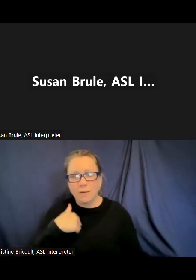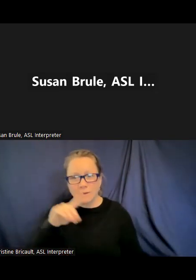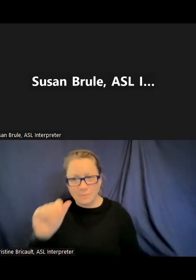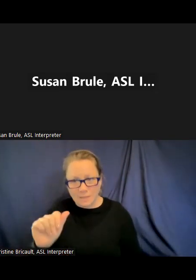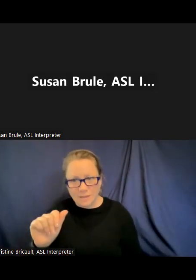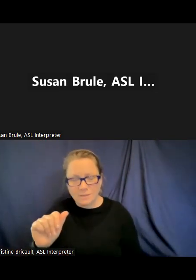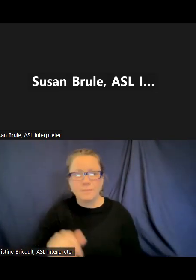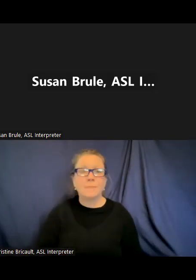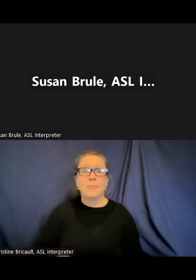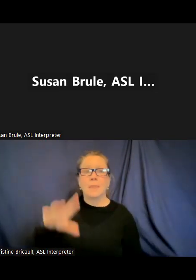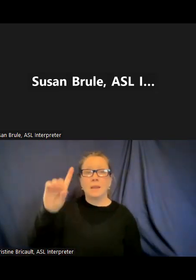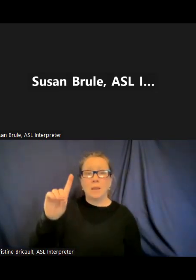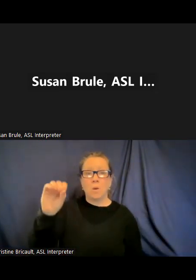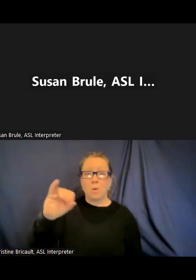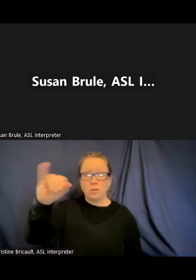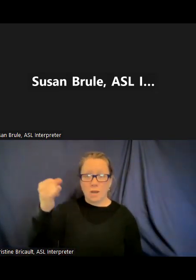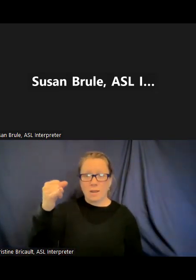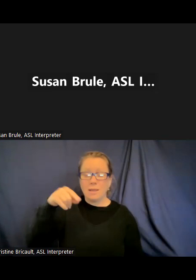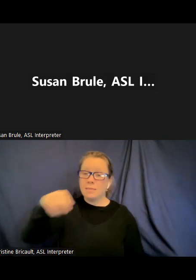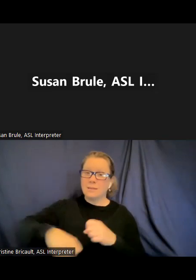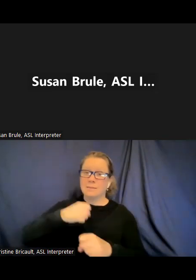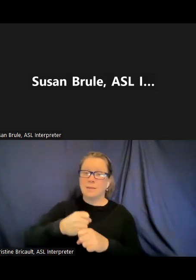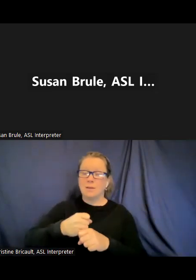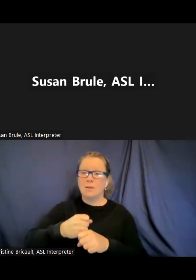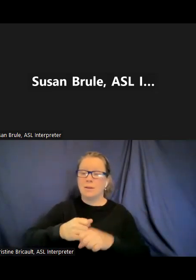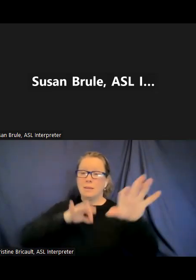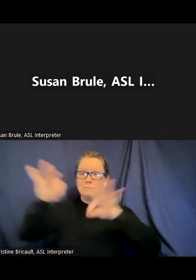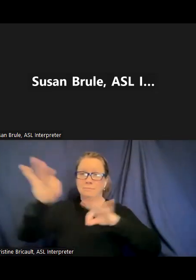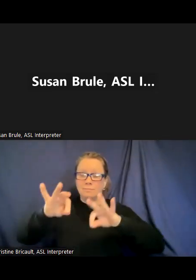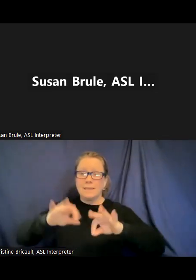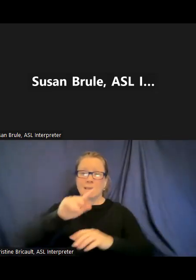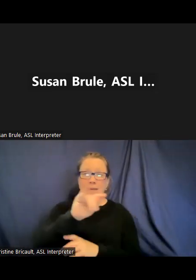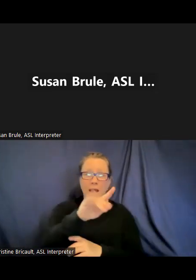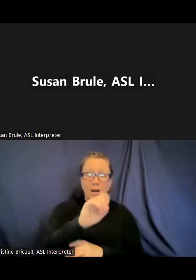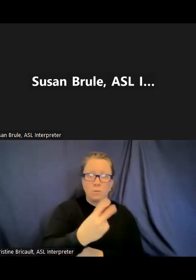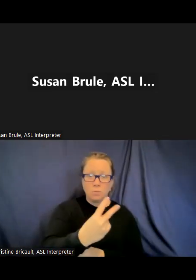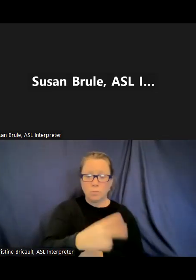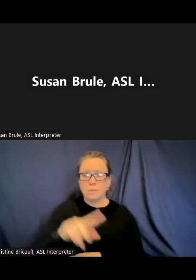The DOJ this year has clarified that both Title II, Title III of the ADA